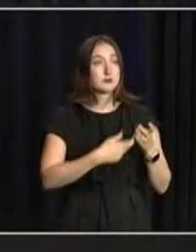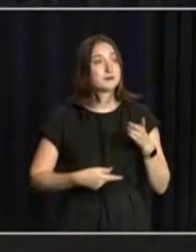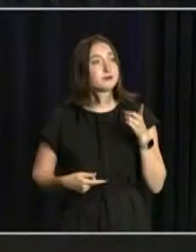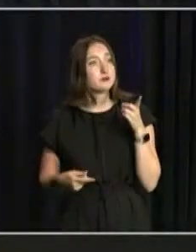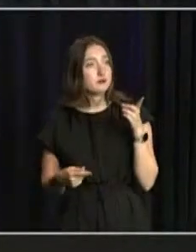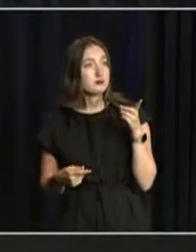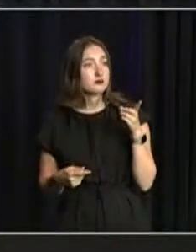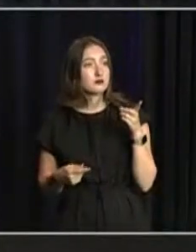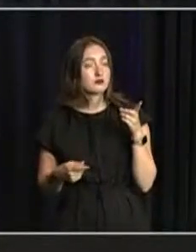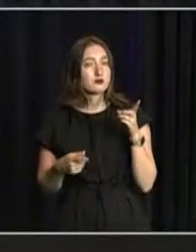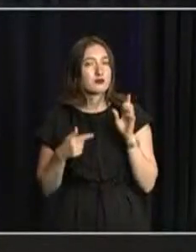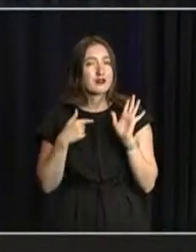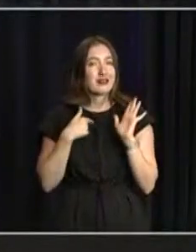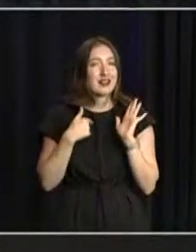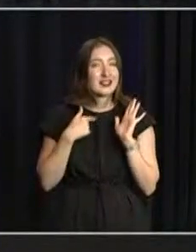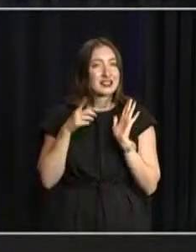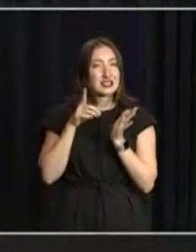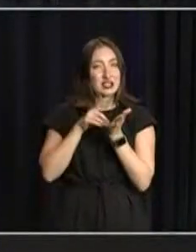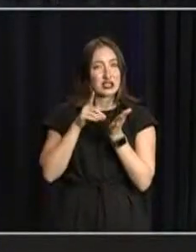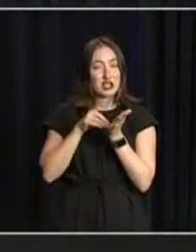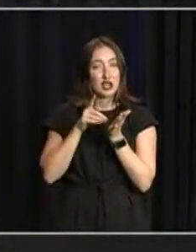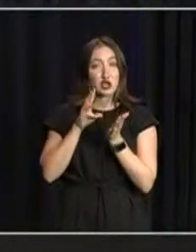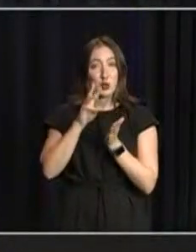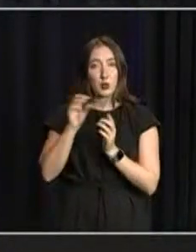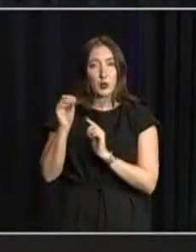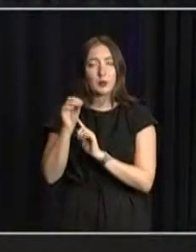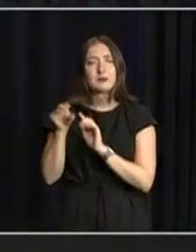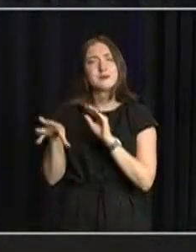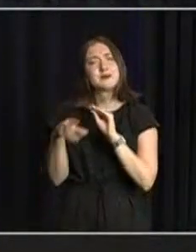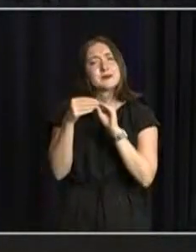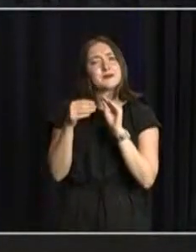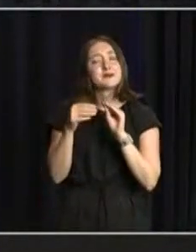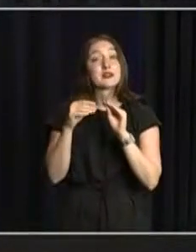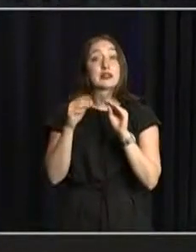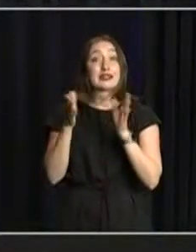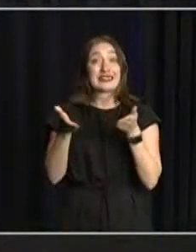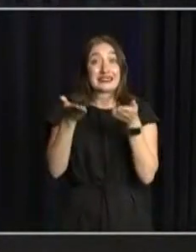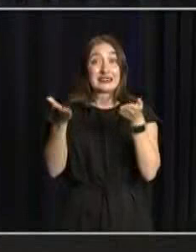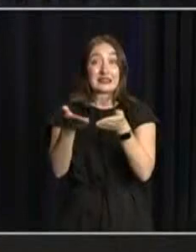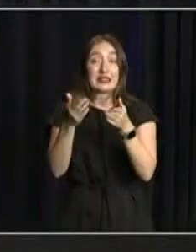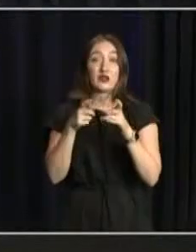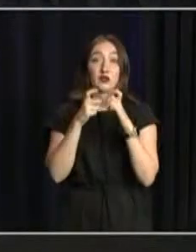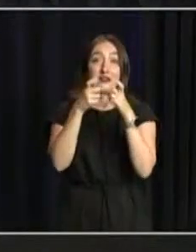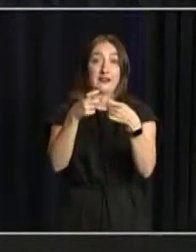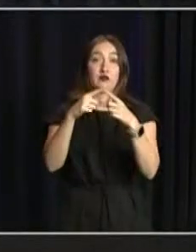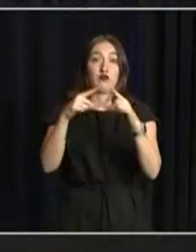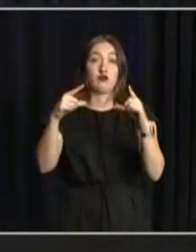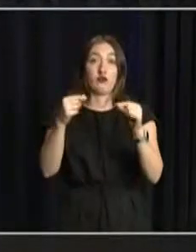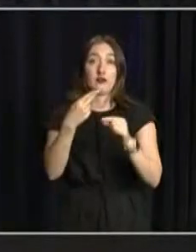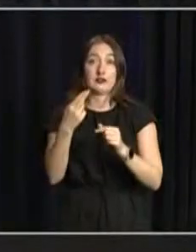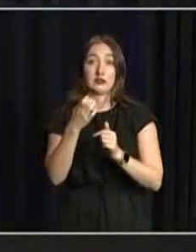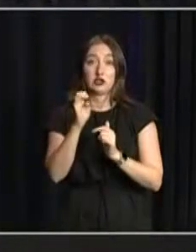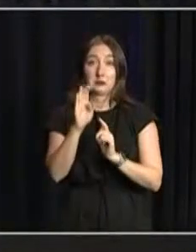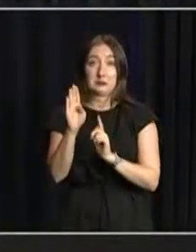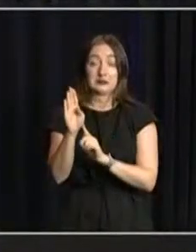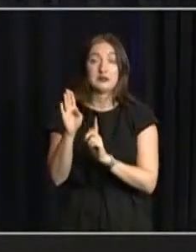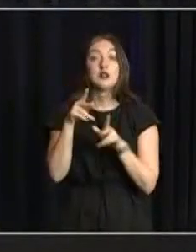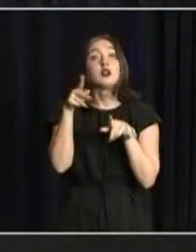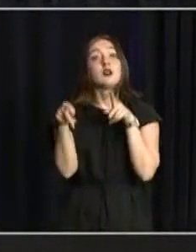Piggy back about the the incentive cards we hear people say that they are. Reluctant to get the second dose